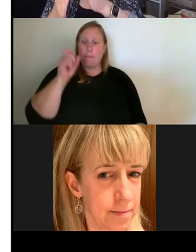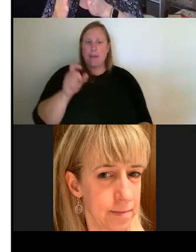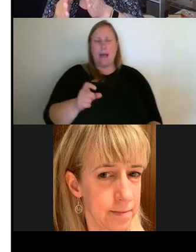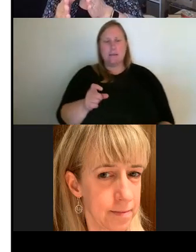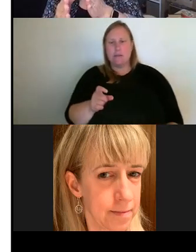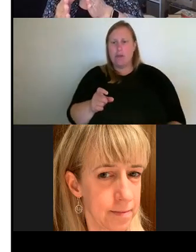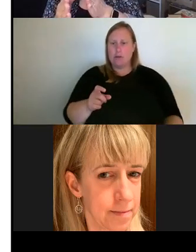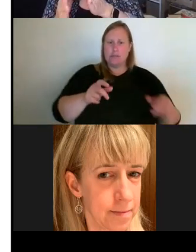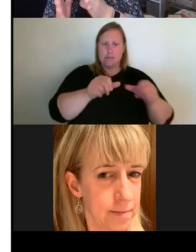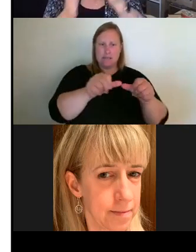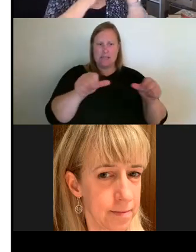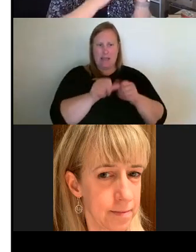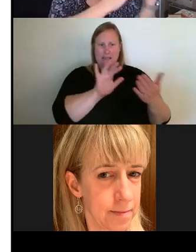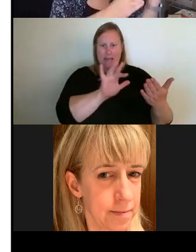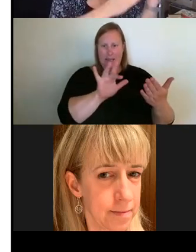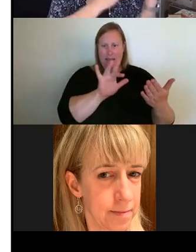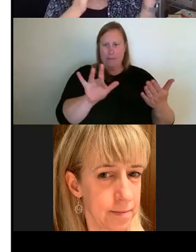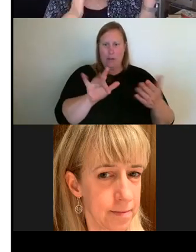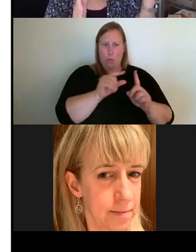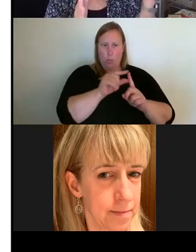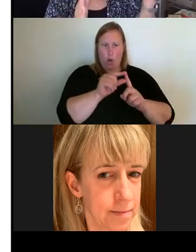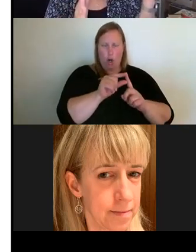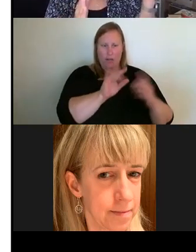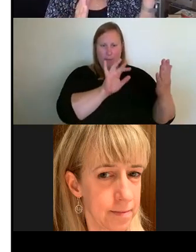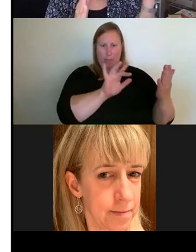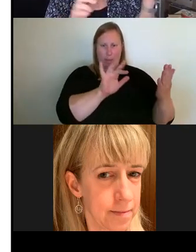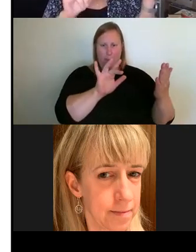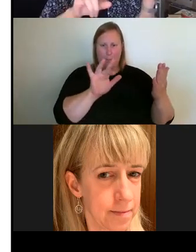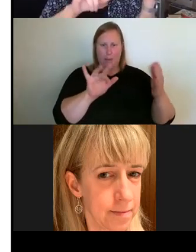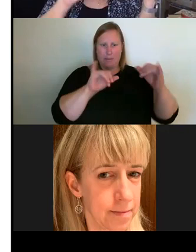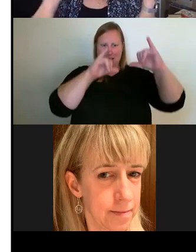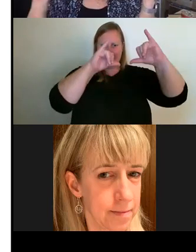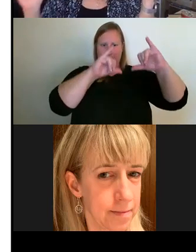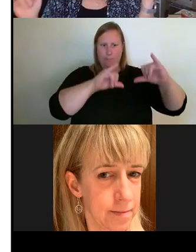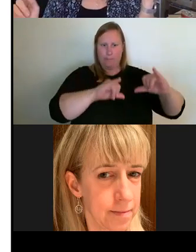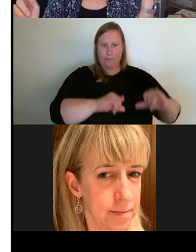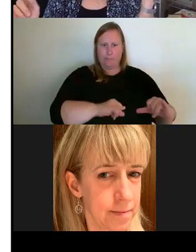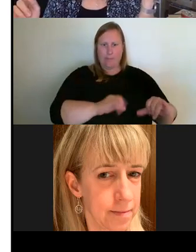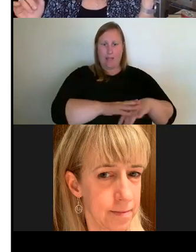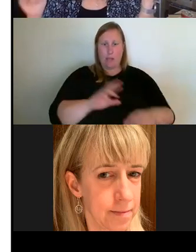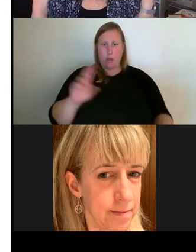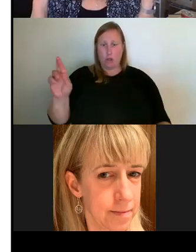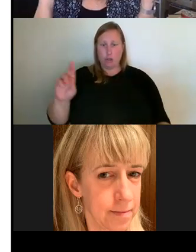words on the left justified right ragged. On the right-hand side your brain has to work a